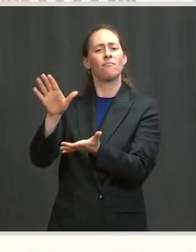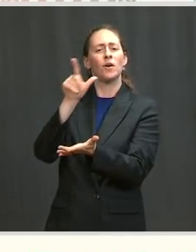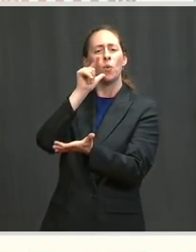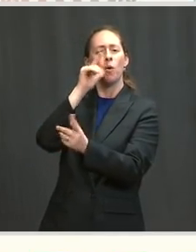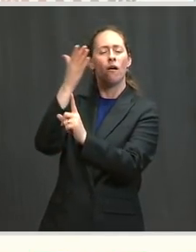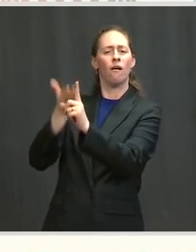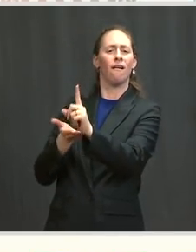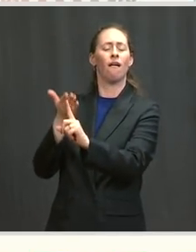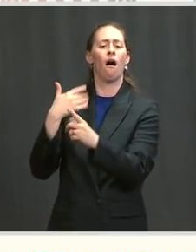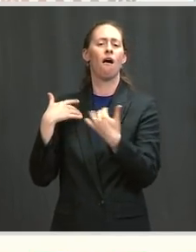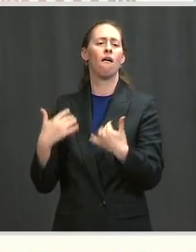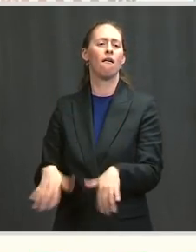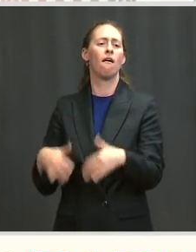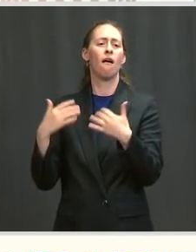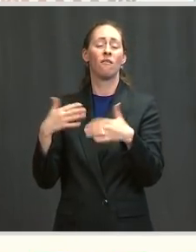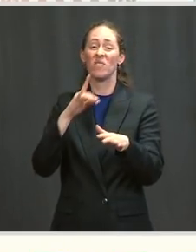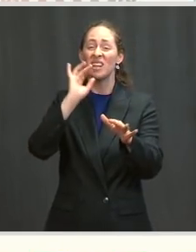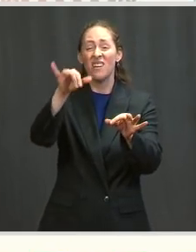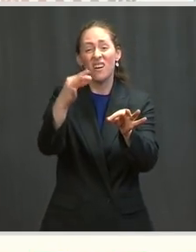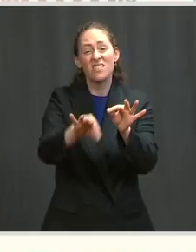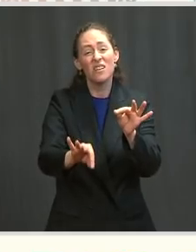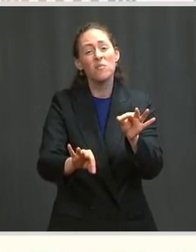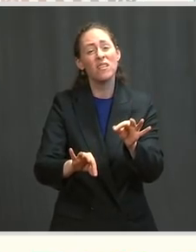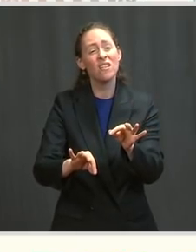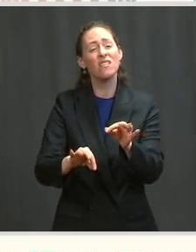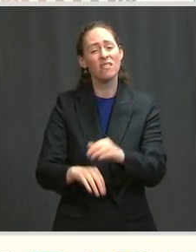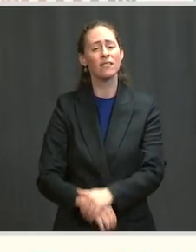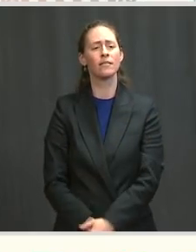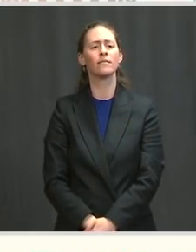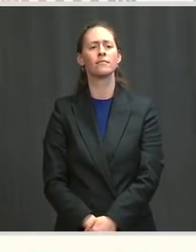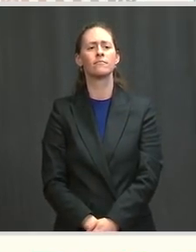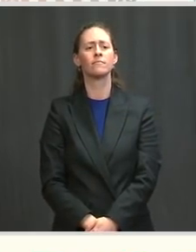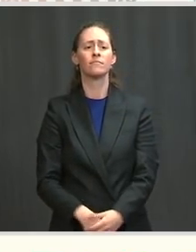It's simple. When children are loved, we thrive.